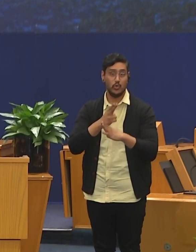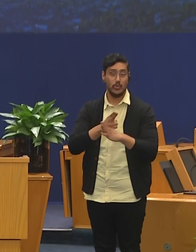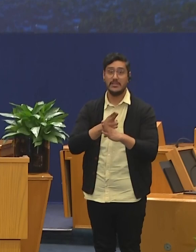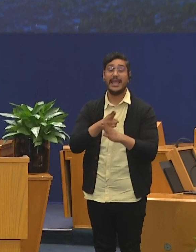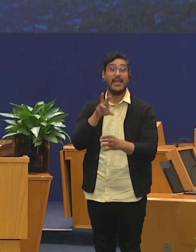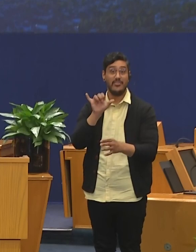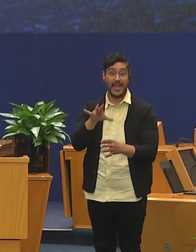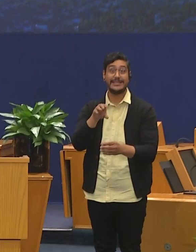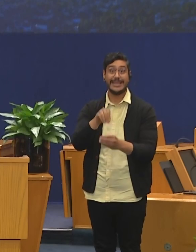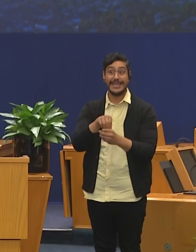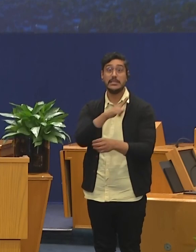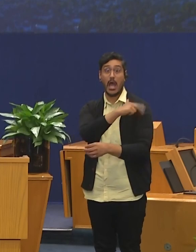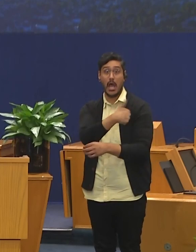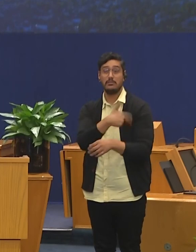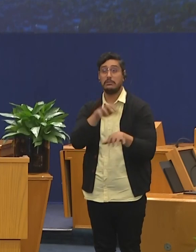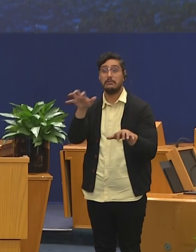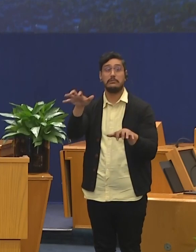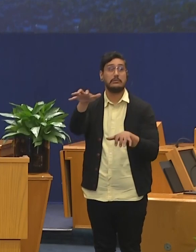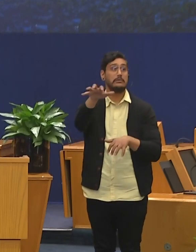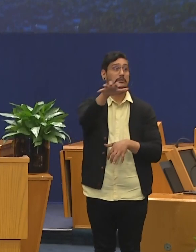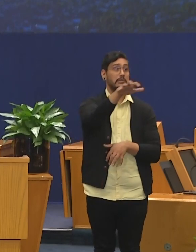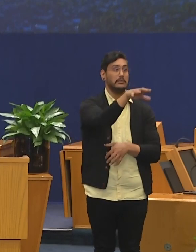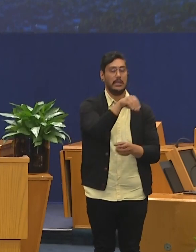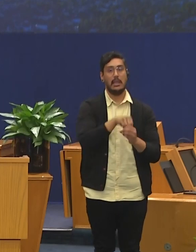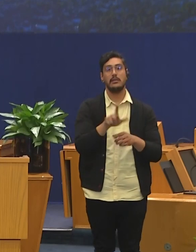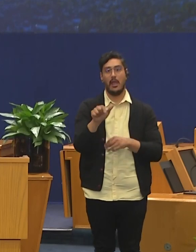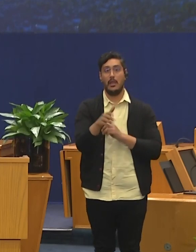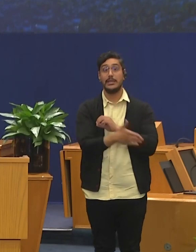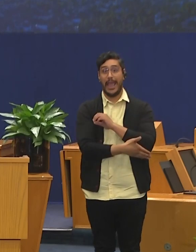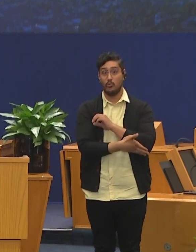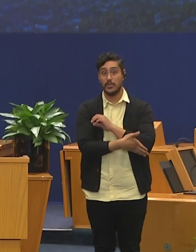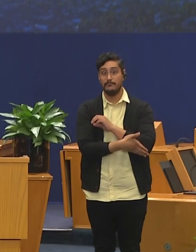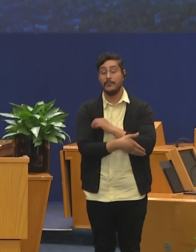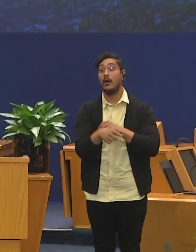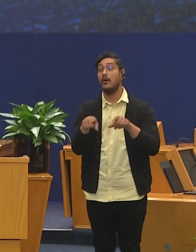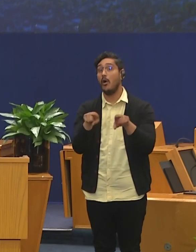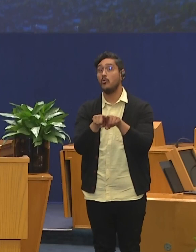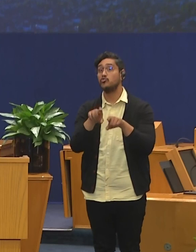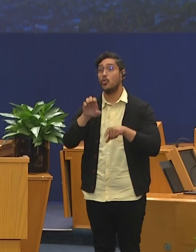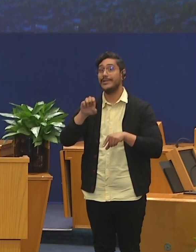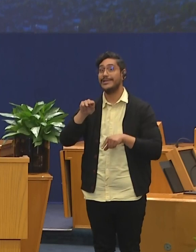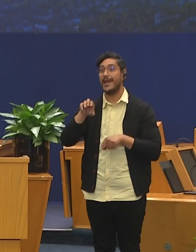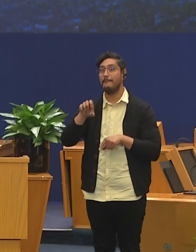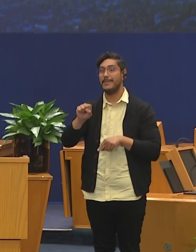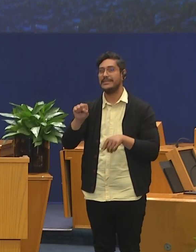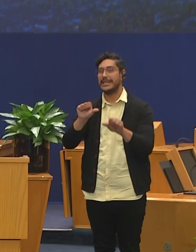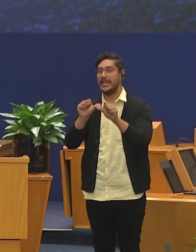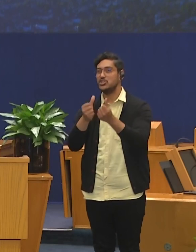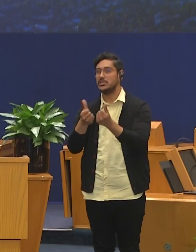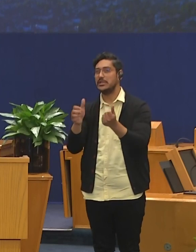THESE ARE LOCATED ACROSS ALL OF THE HOSPITALS, BOTH PUBLIC AND PRIVATE ACROSS L.A. COUNTY.